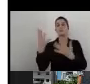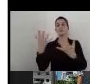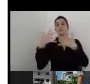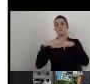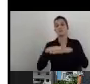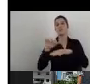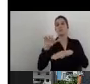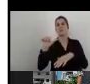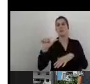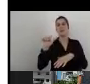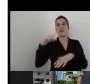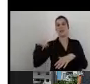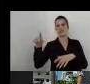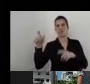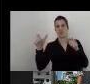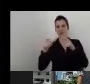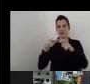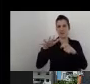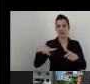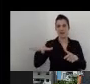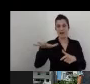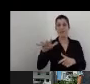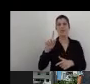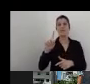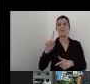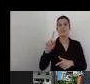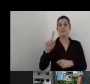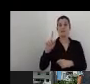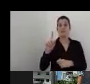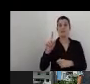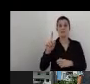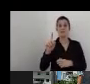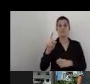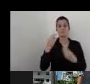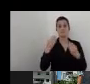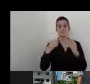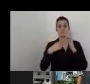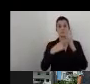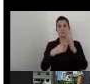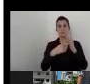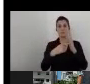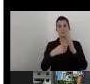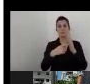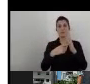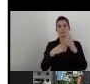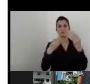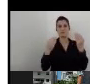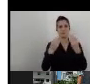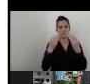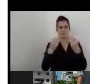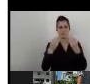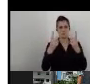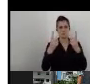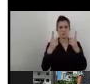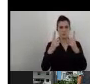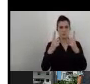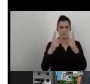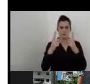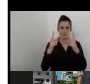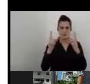Another site that I will show to the end is a very short part of the Chilean Accessibility Law,